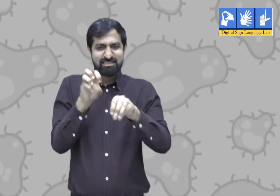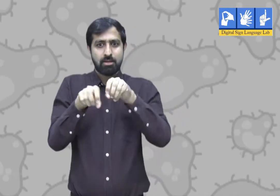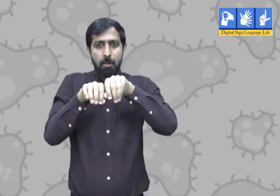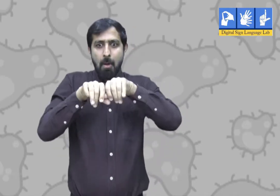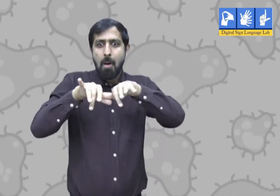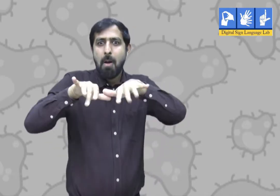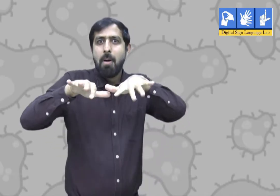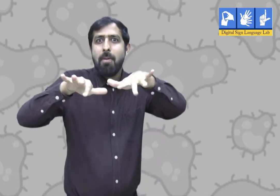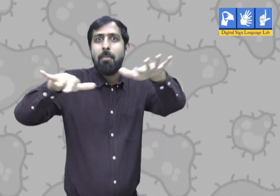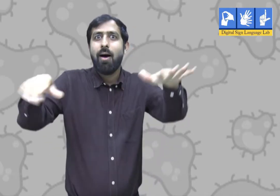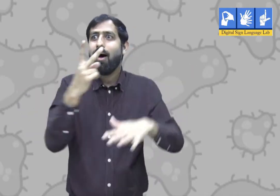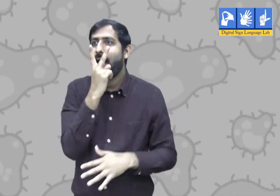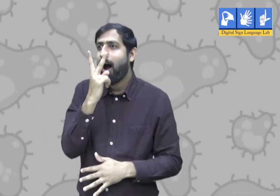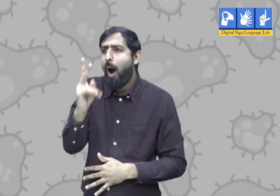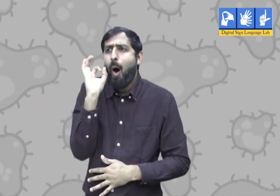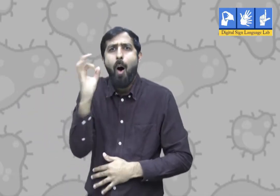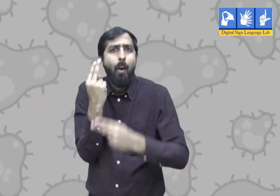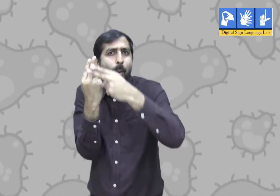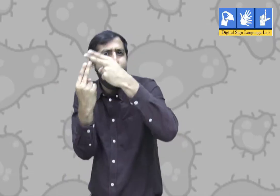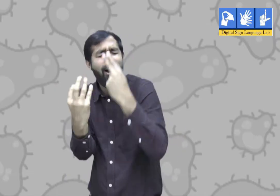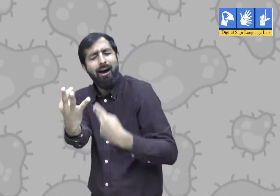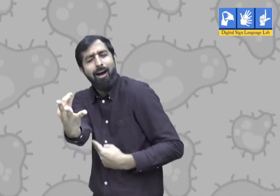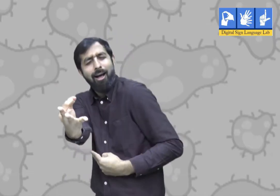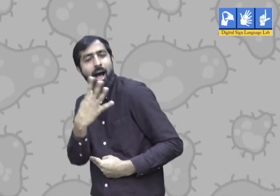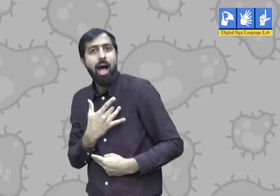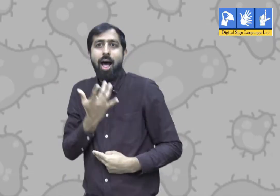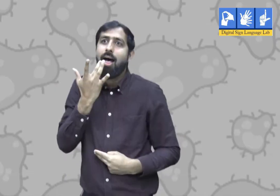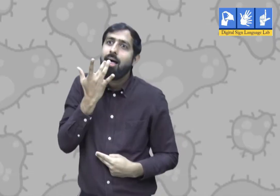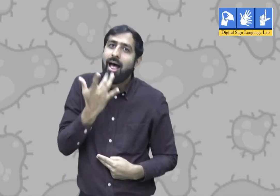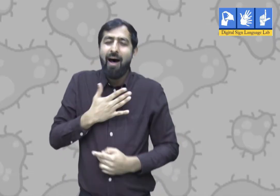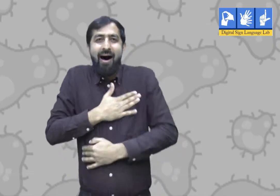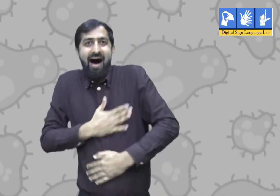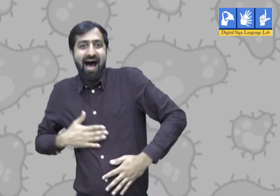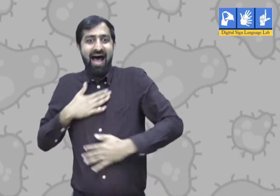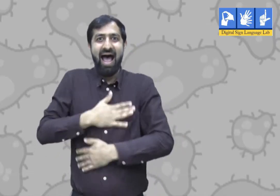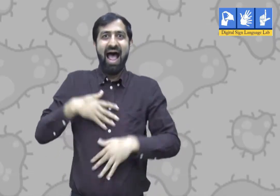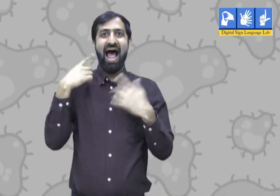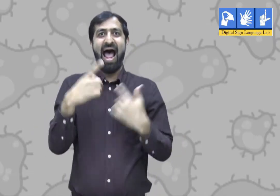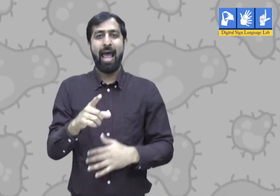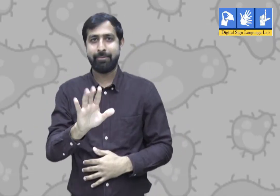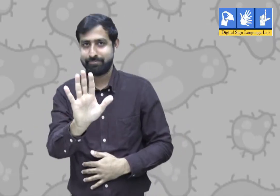How they attack and infect human race. These movies are very entertaining for us. Isn’t it?